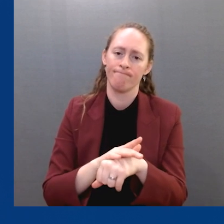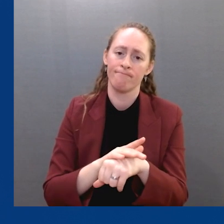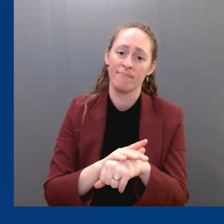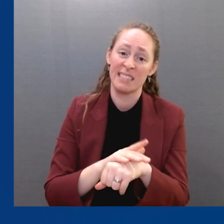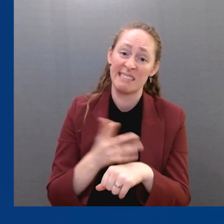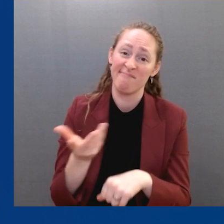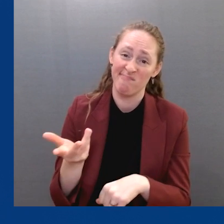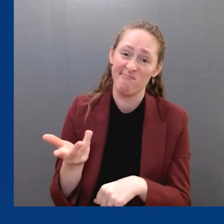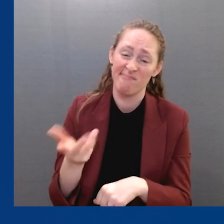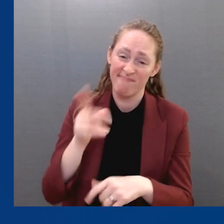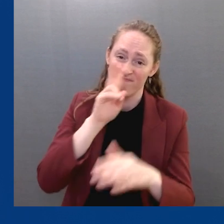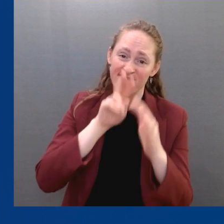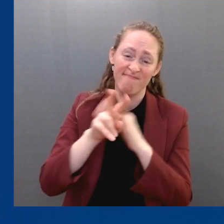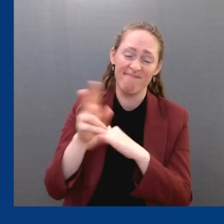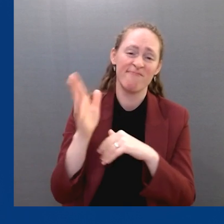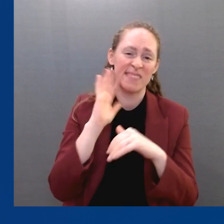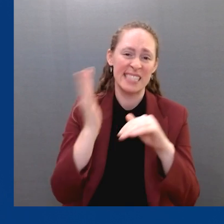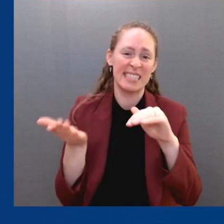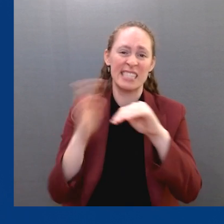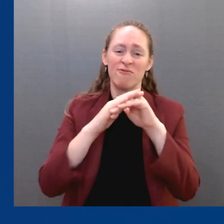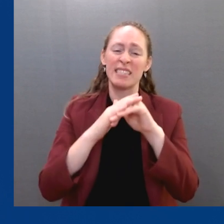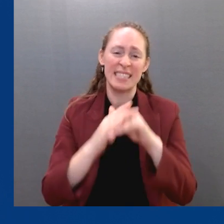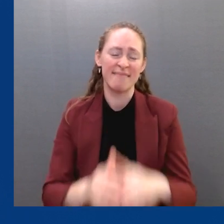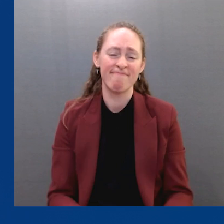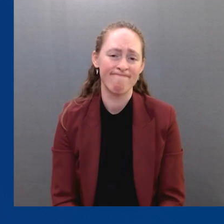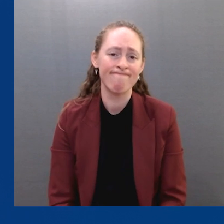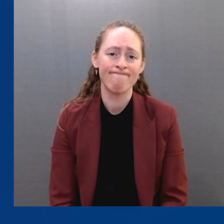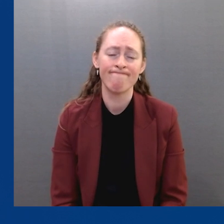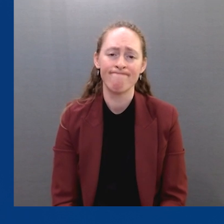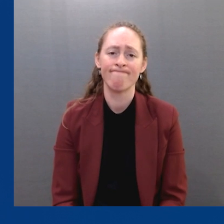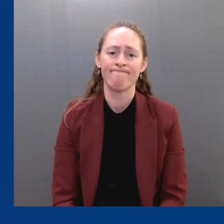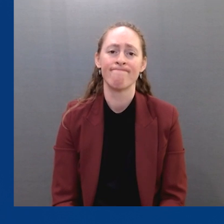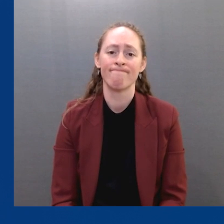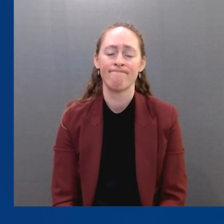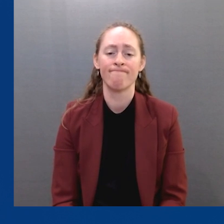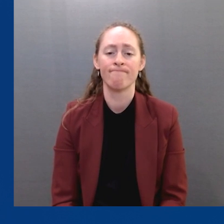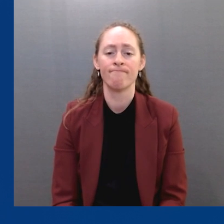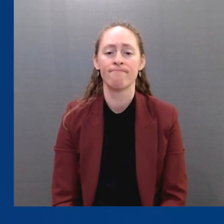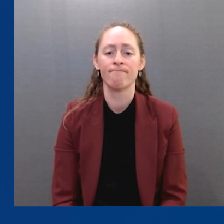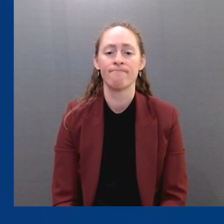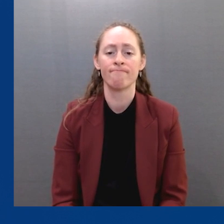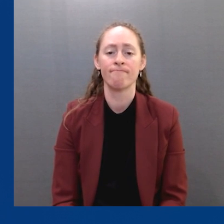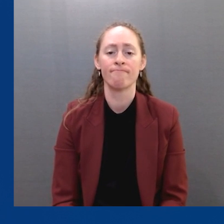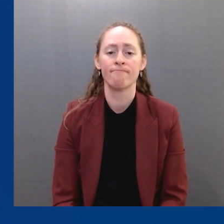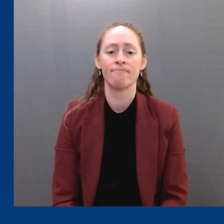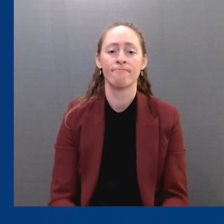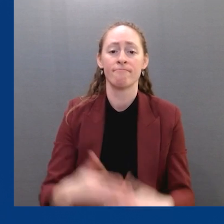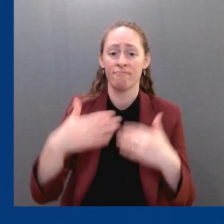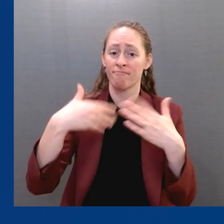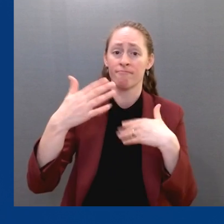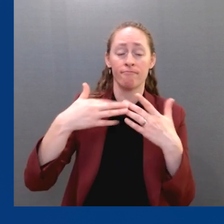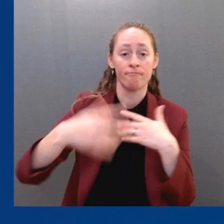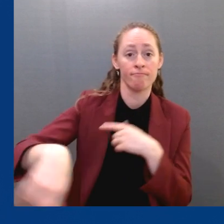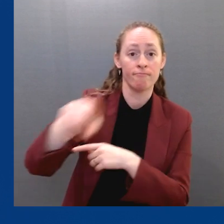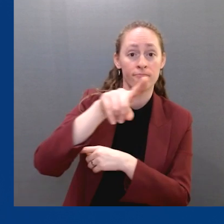And the reason is, although we're having 100 to 150,000 infections that are reported,